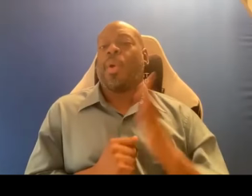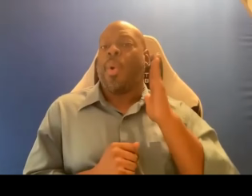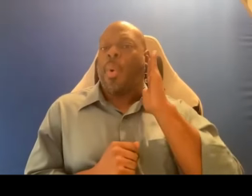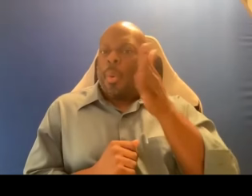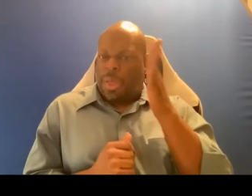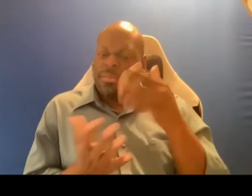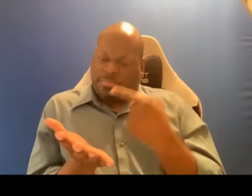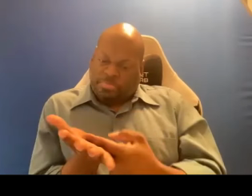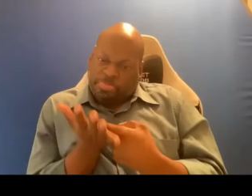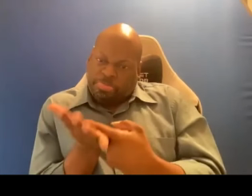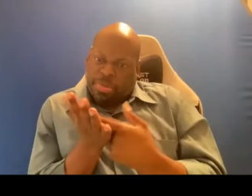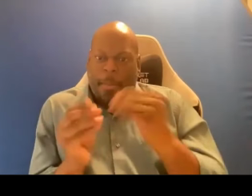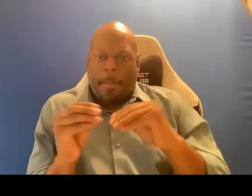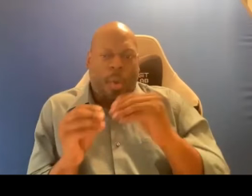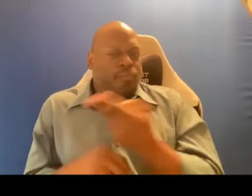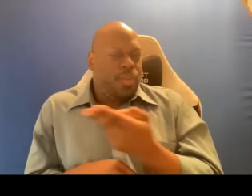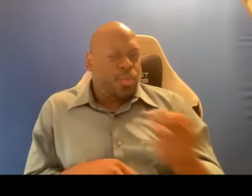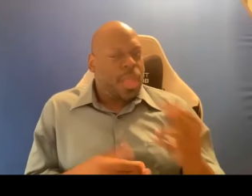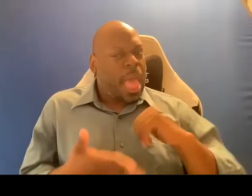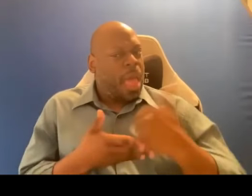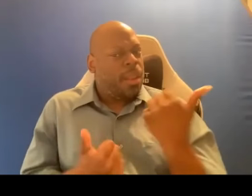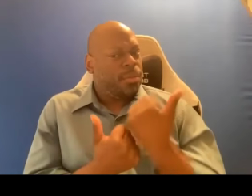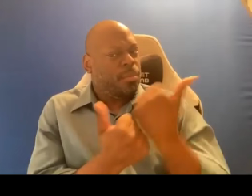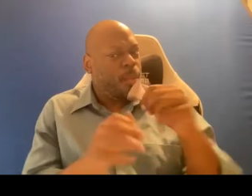to support teams in working with students with DeafBlindness at the end of this video.